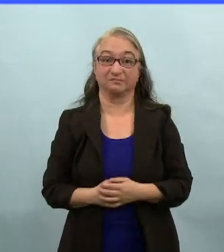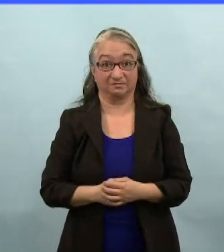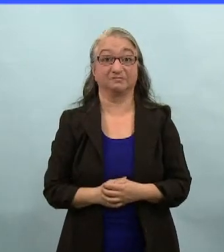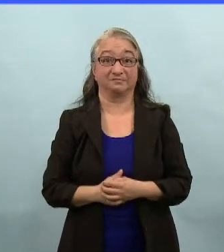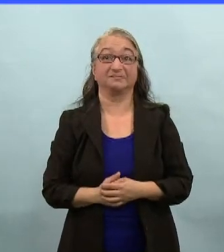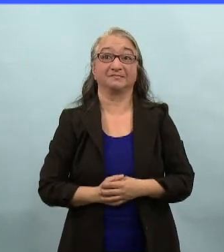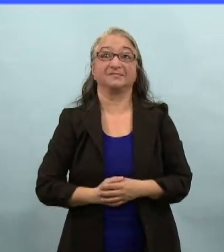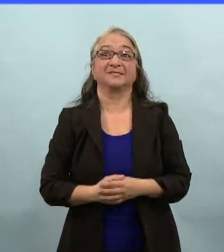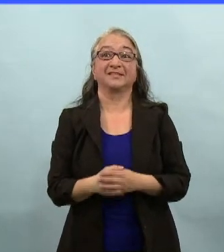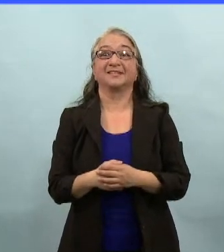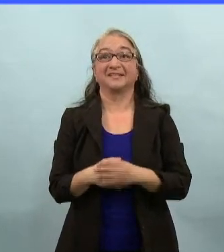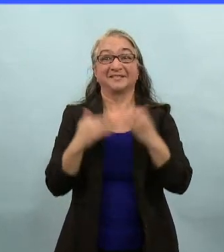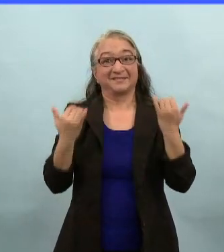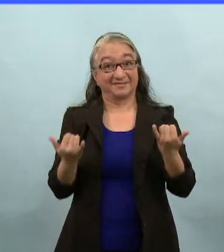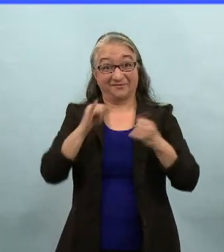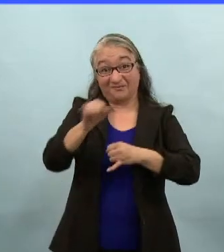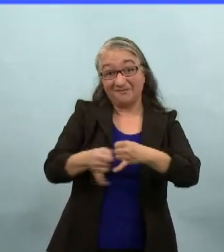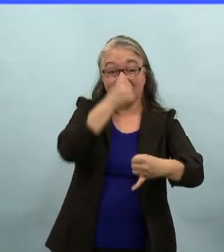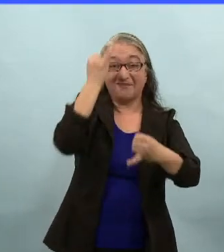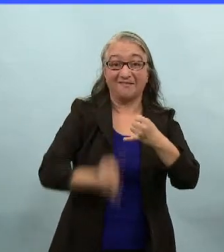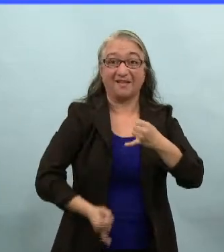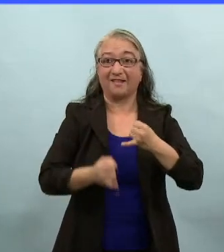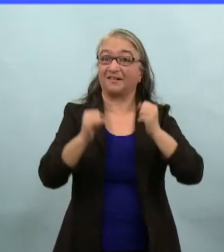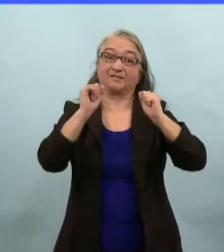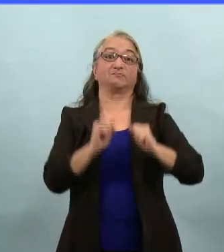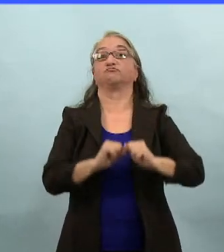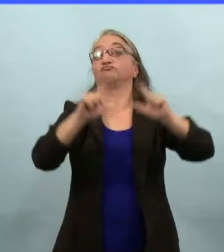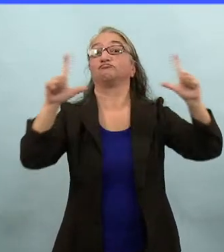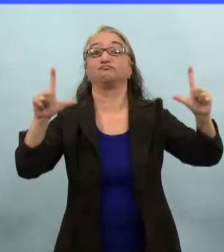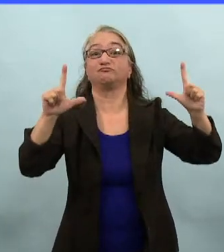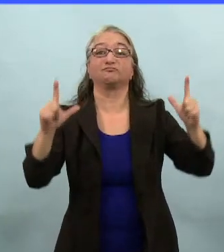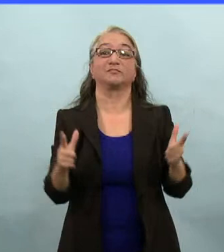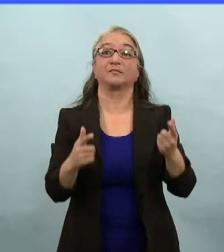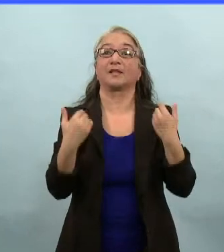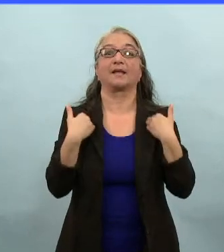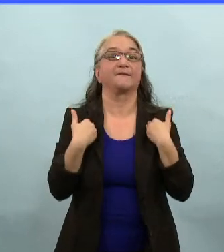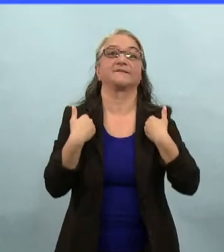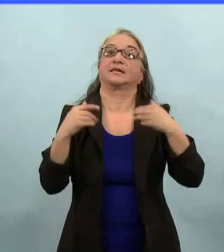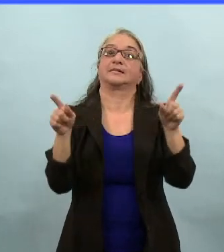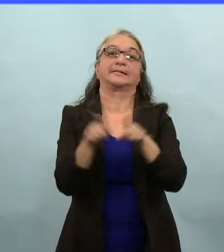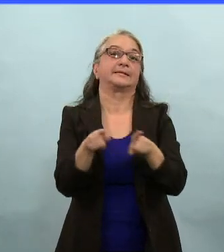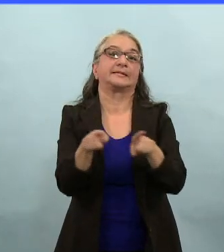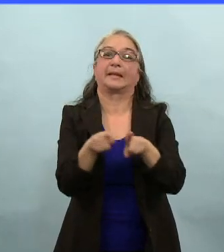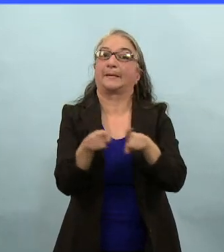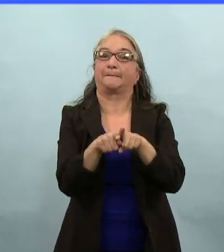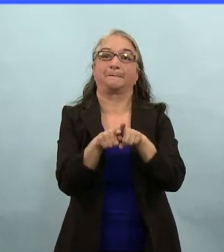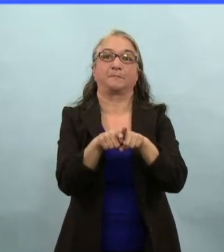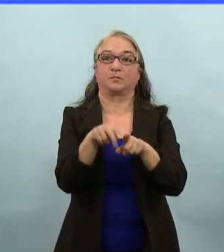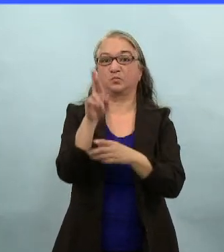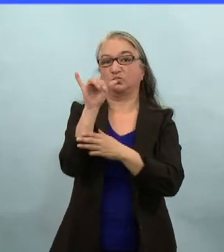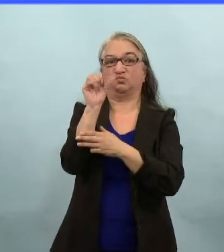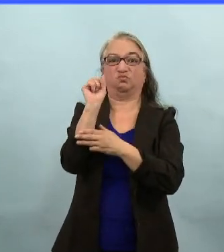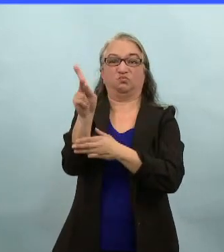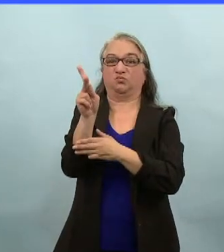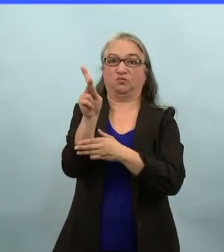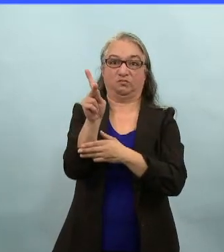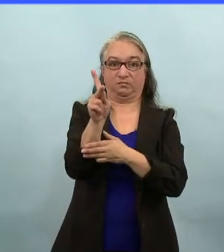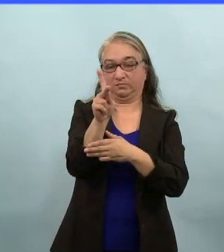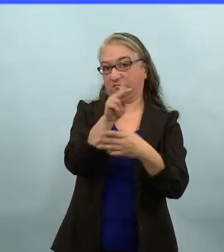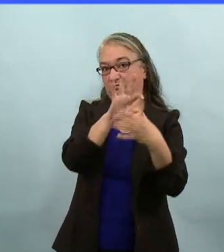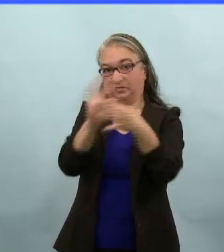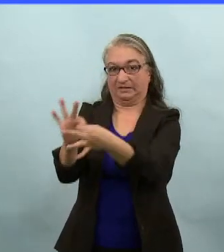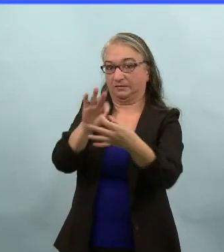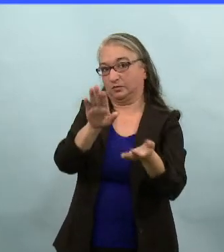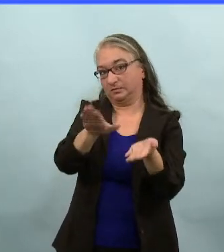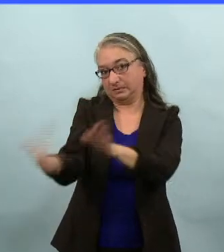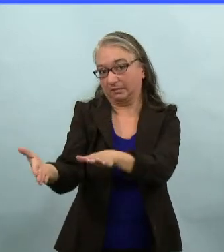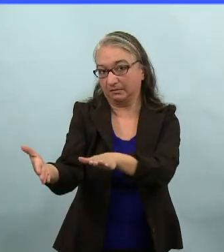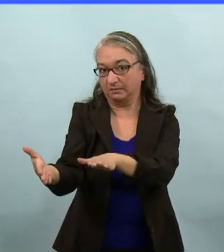have the same uh graph looking at uh the risk of death related to um cover 19 and by vaccination